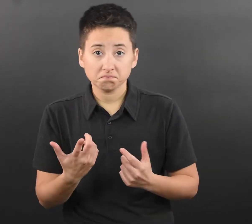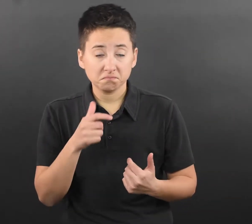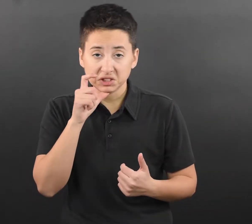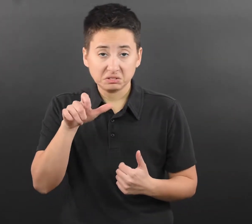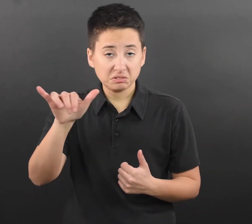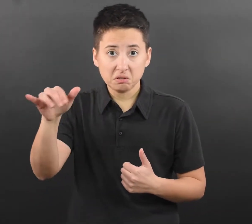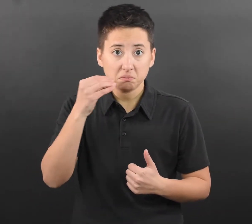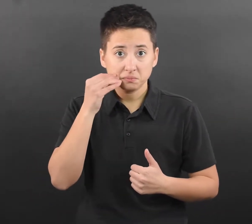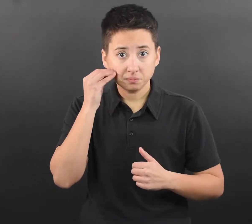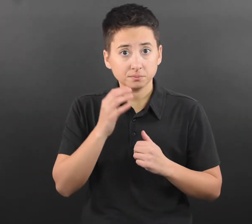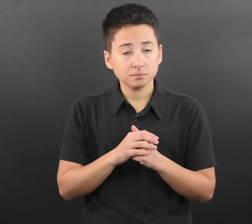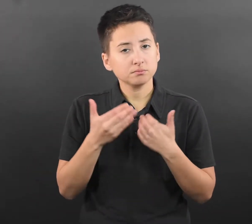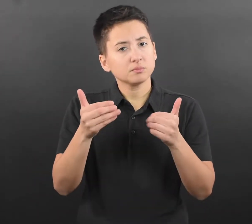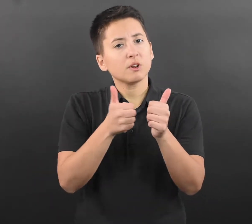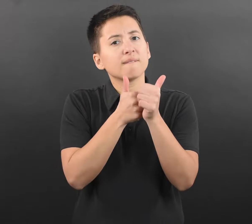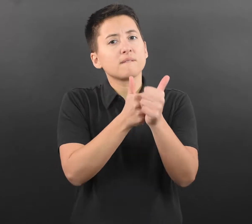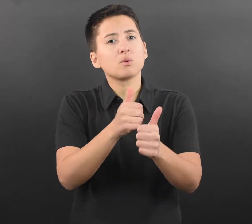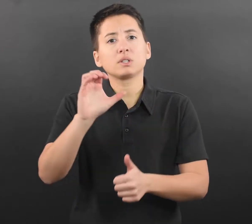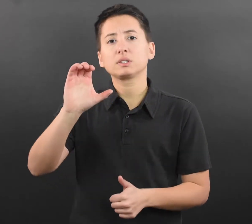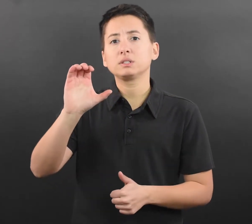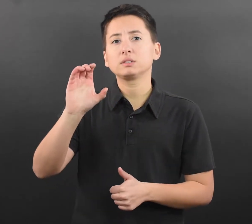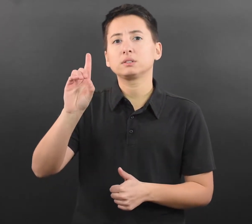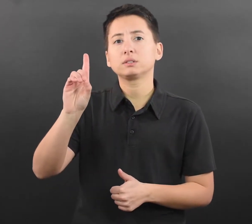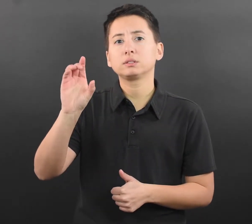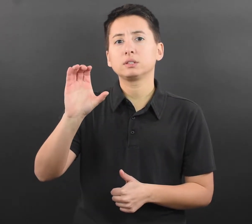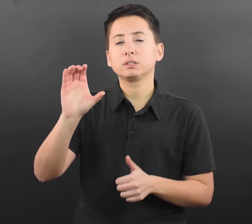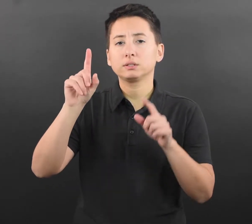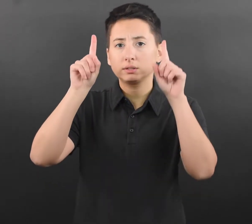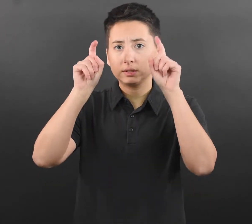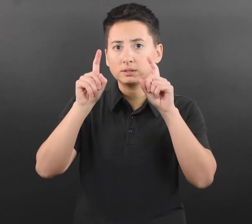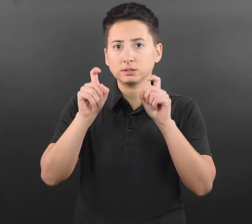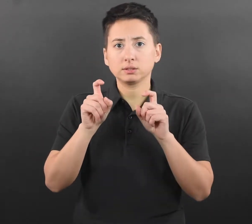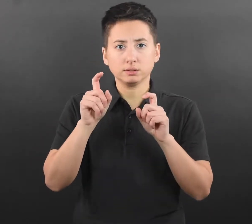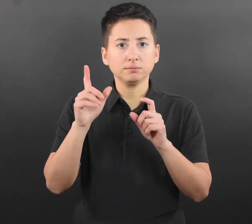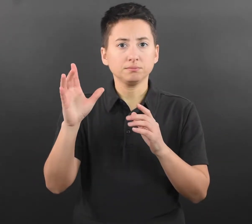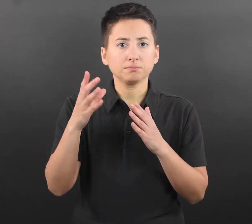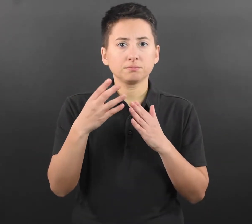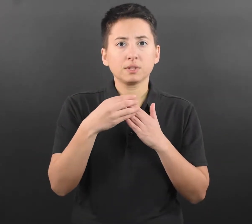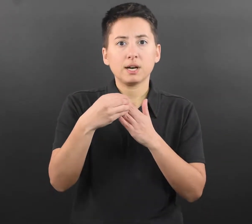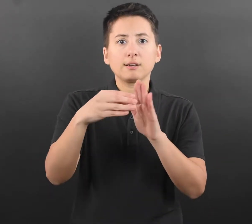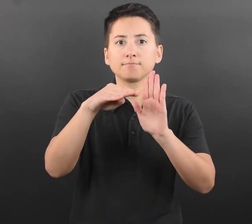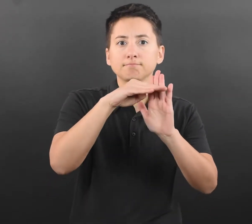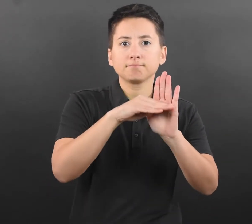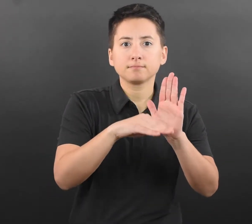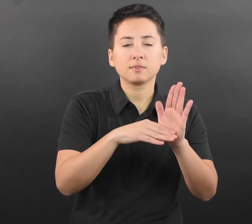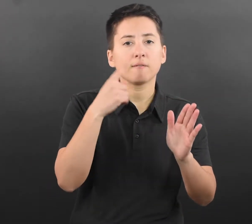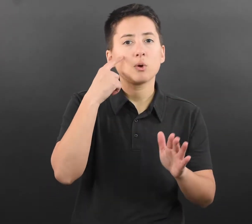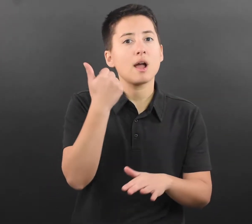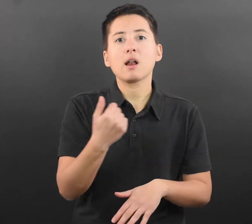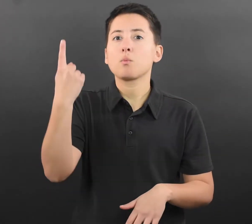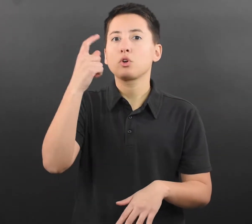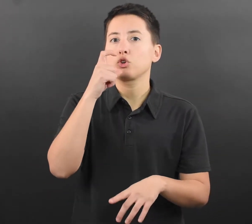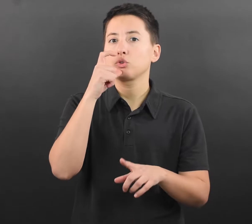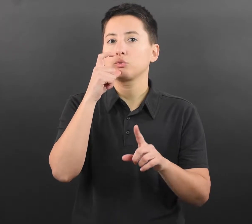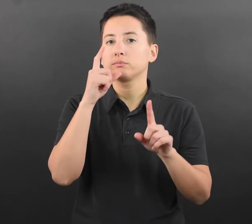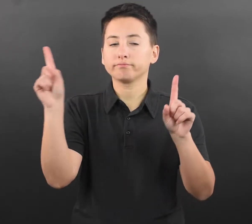anyone exposed to a confirmed case. • ▪